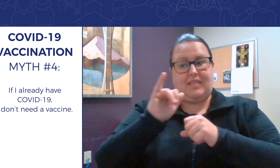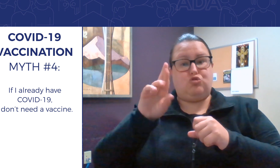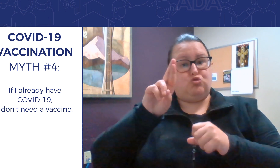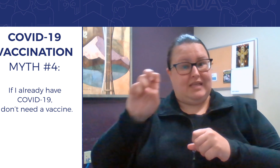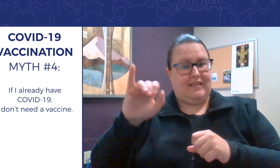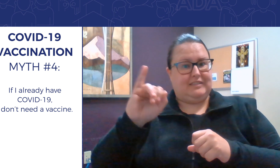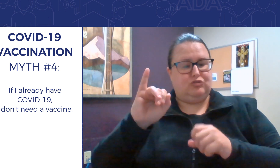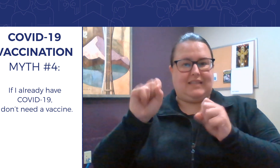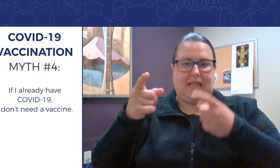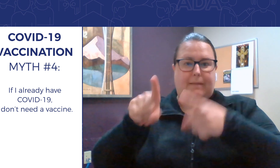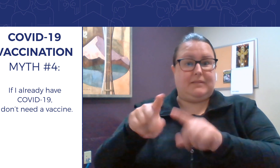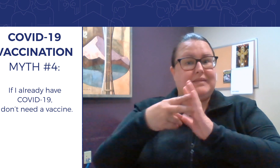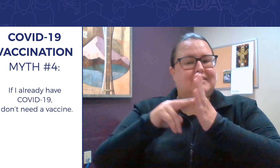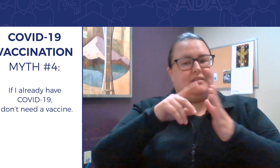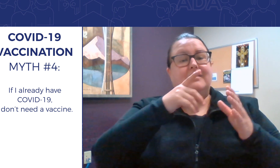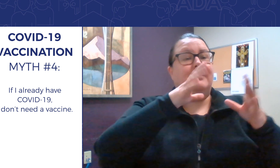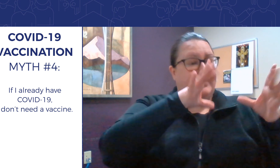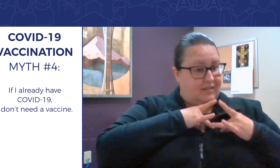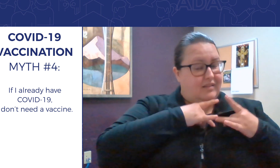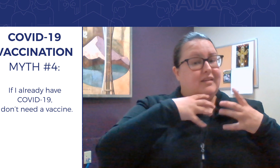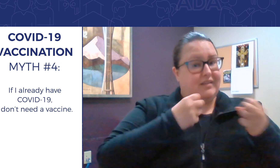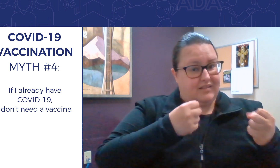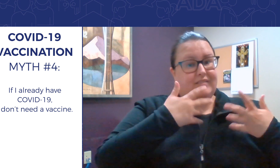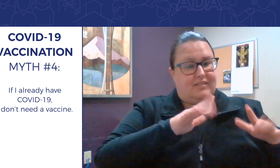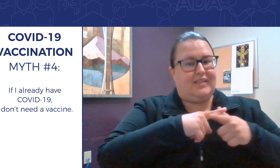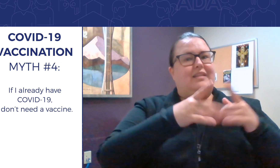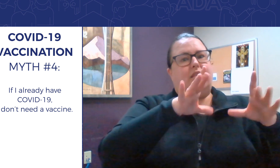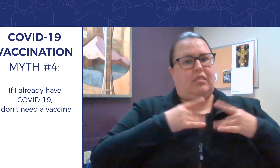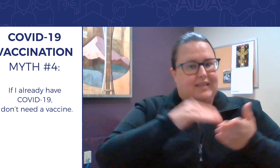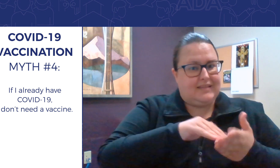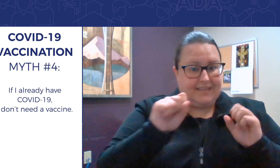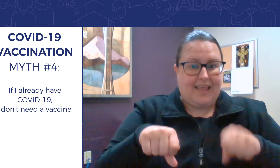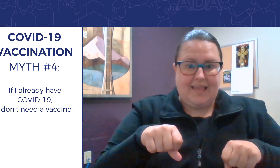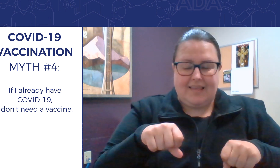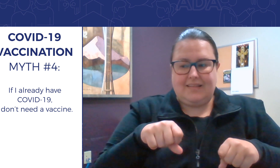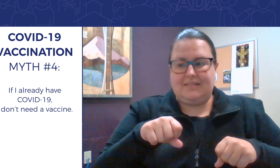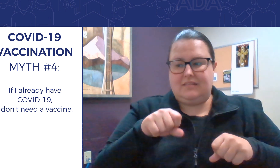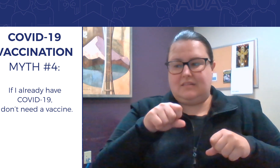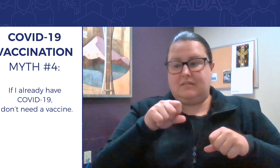And the fact that reinfection can happen after having it.